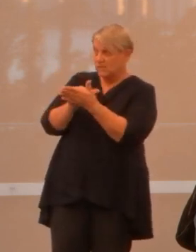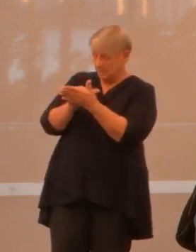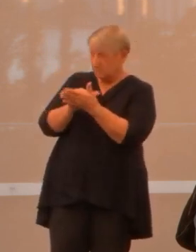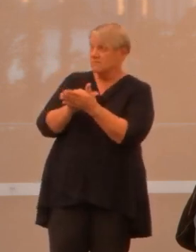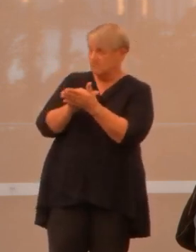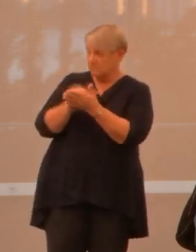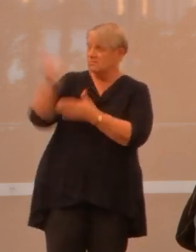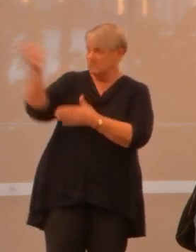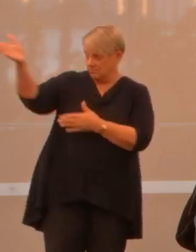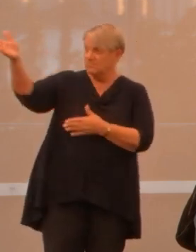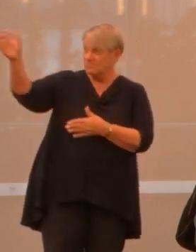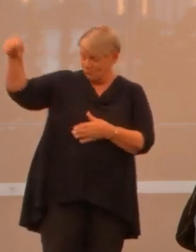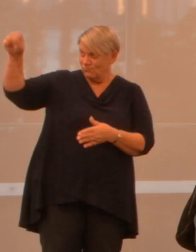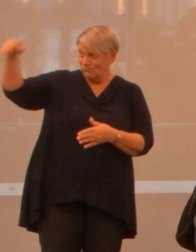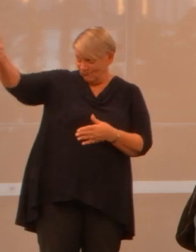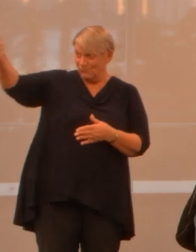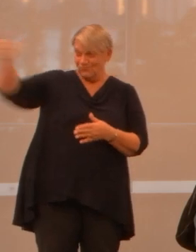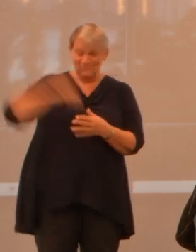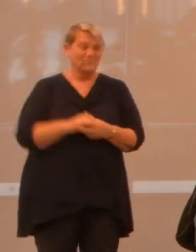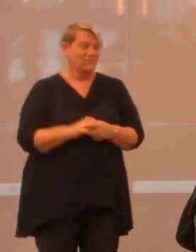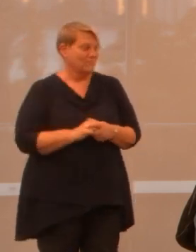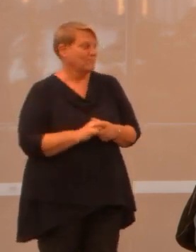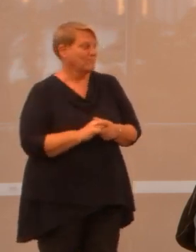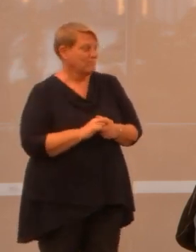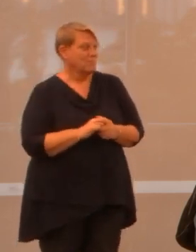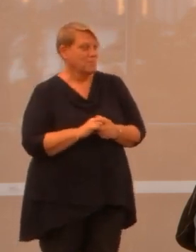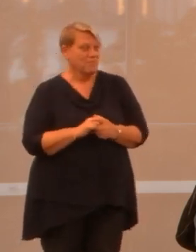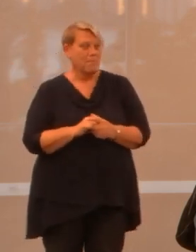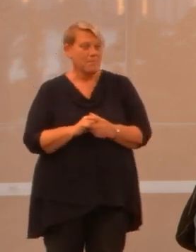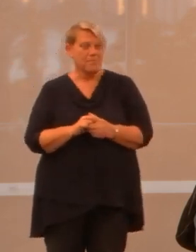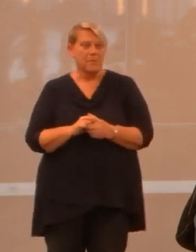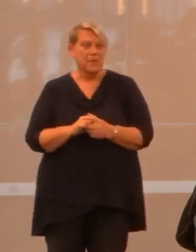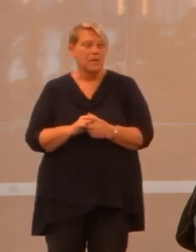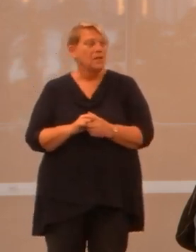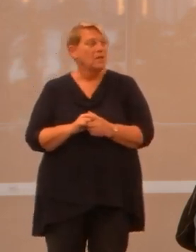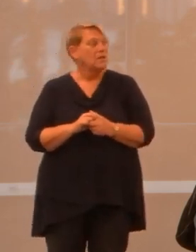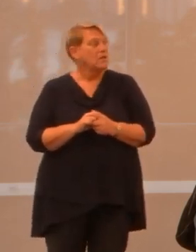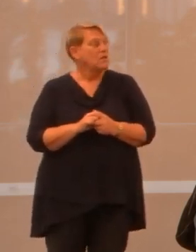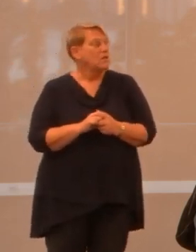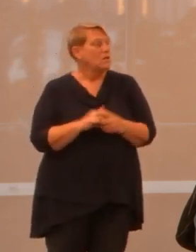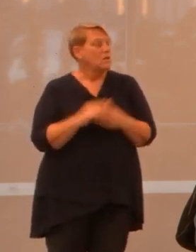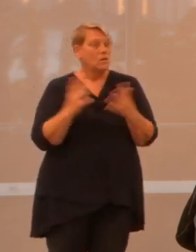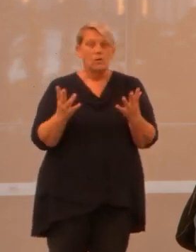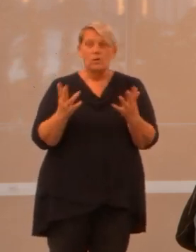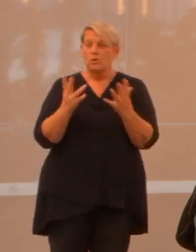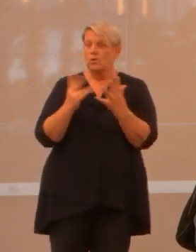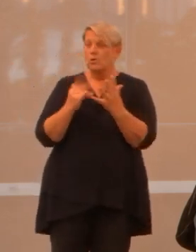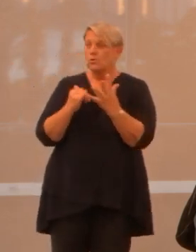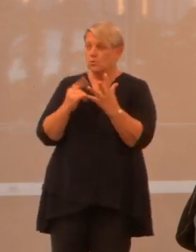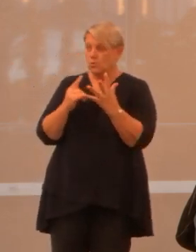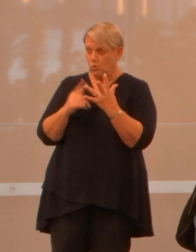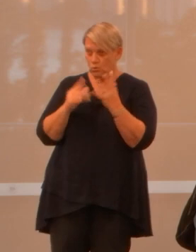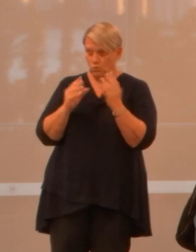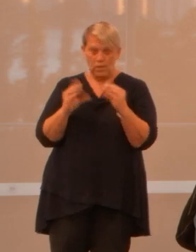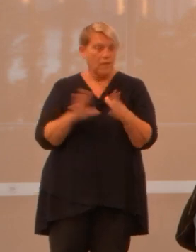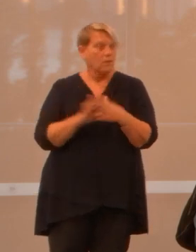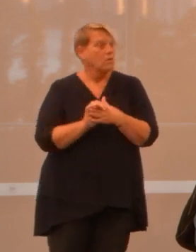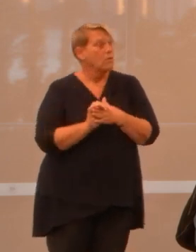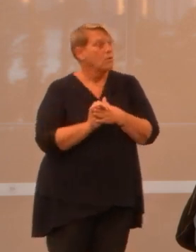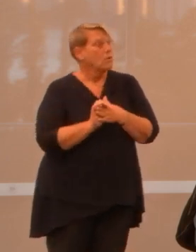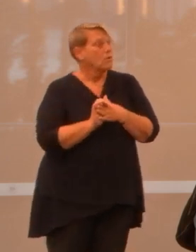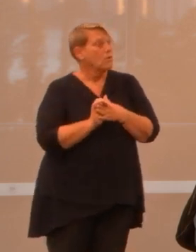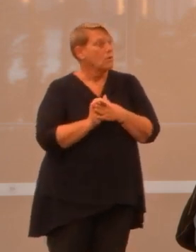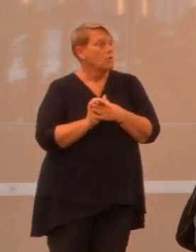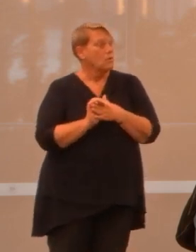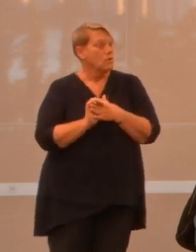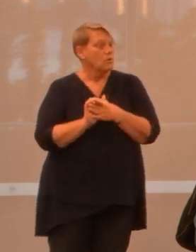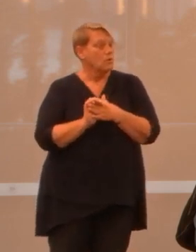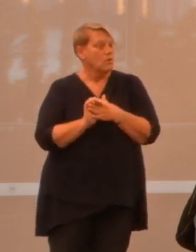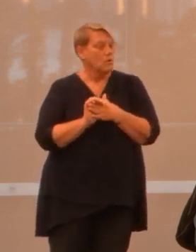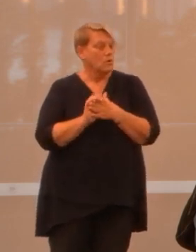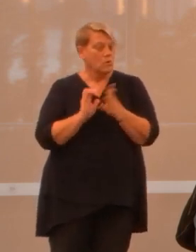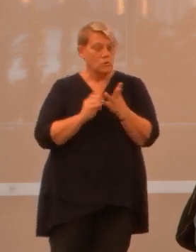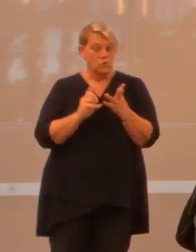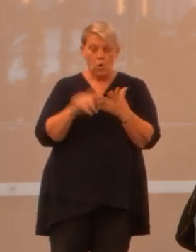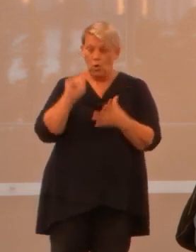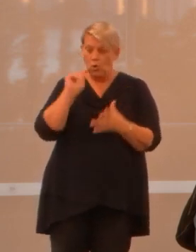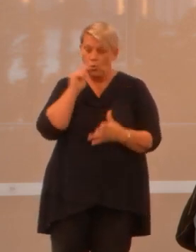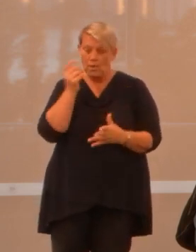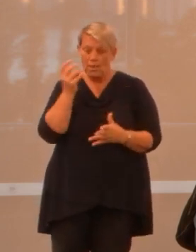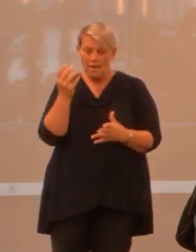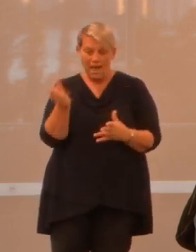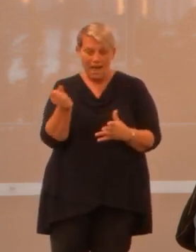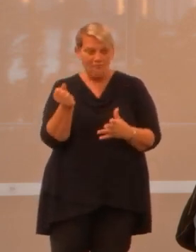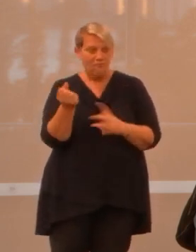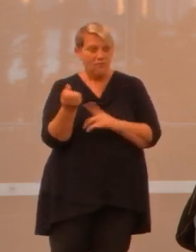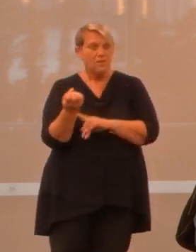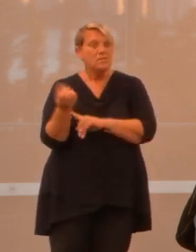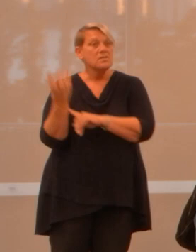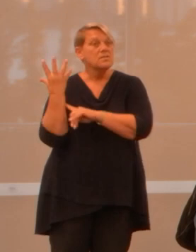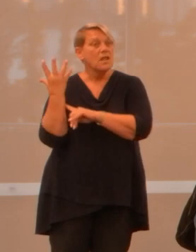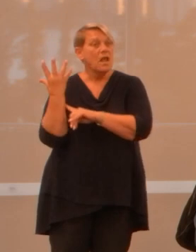Yes, nodding good. So there we go. So I believe we have a slide explaining